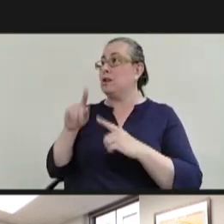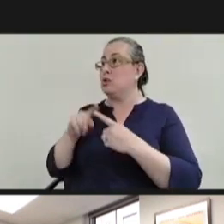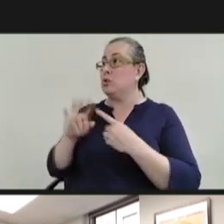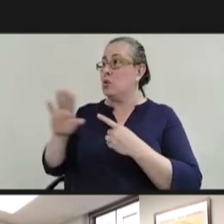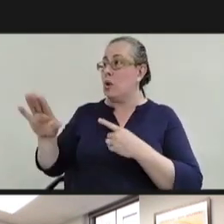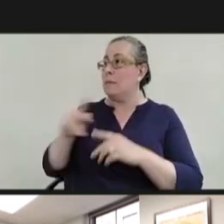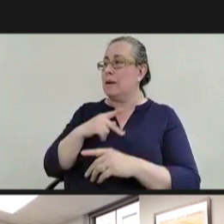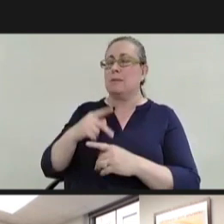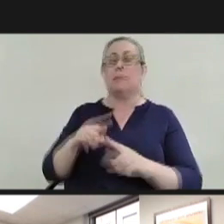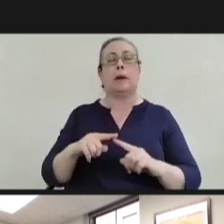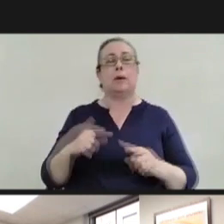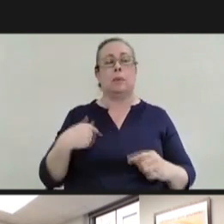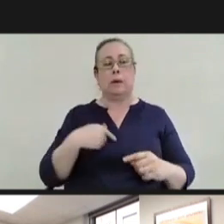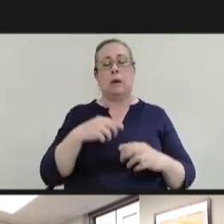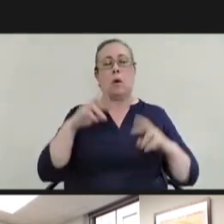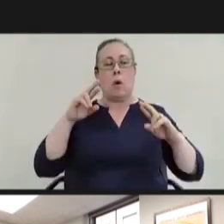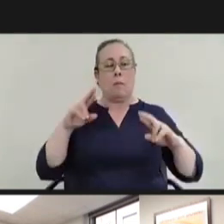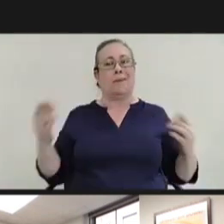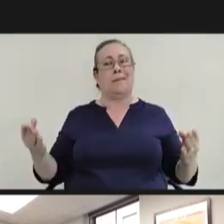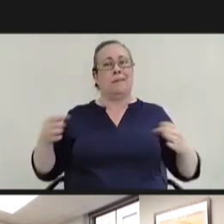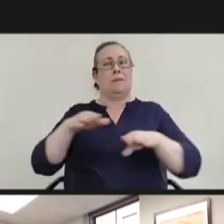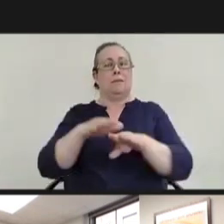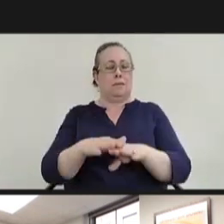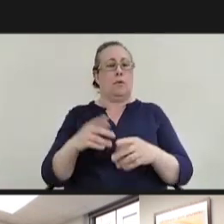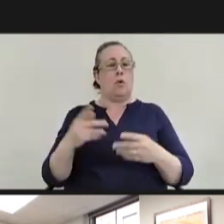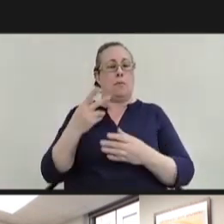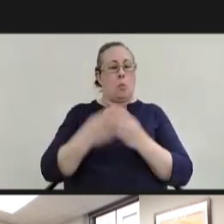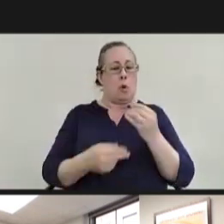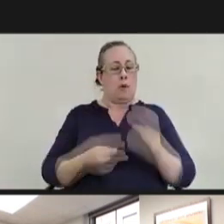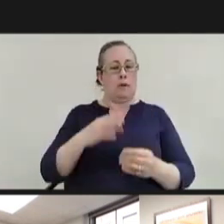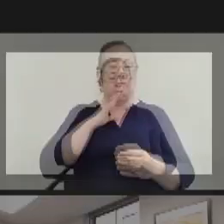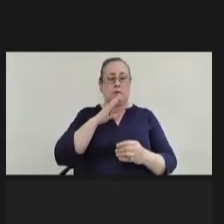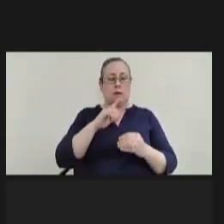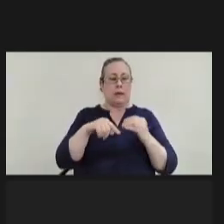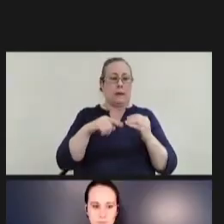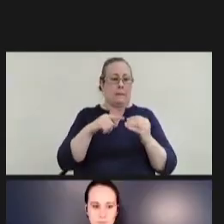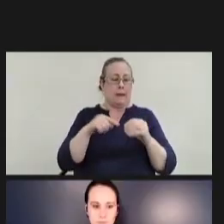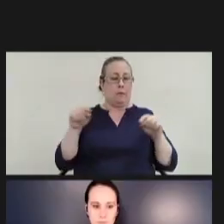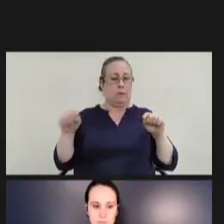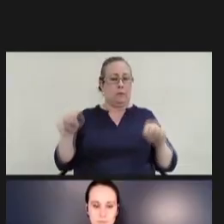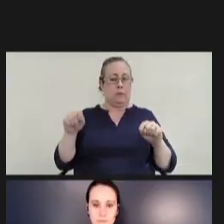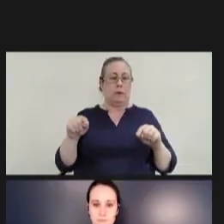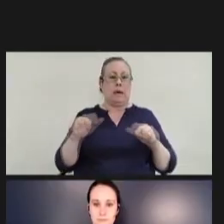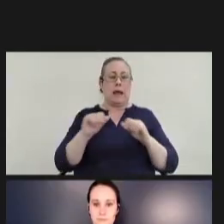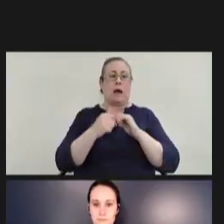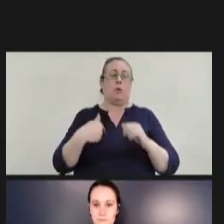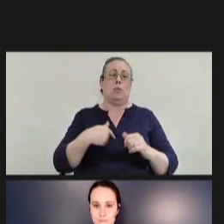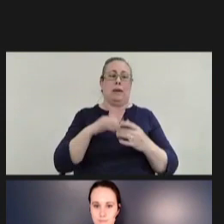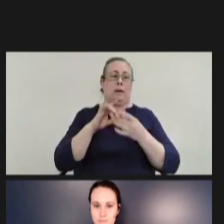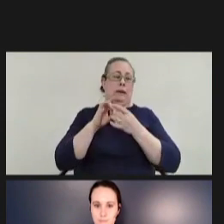even seeing it, right? So how do we make sure that we actually connect on all those fronts as well?